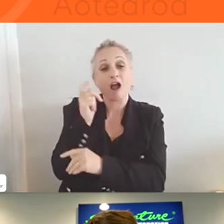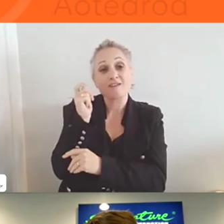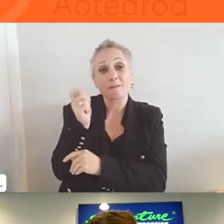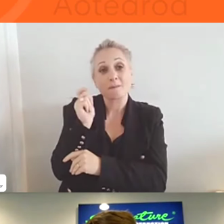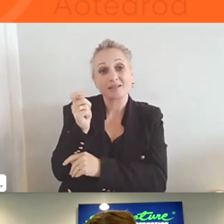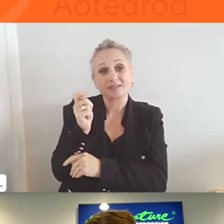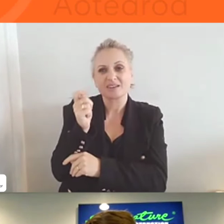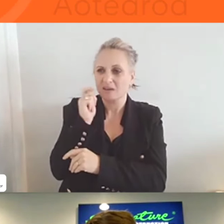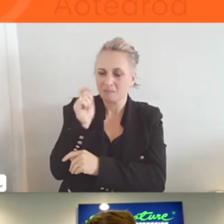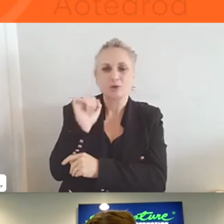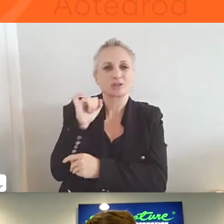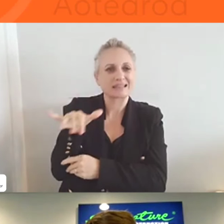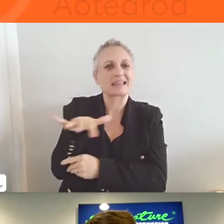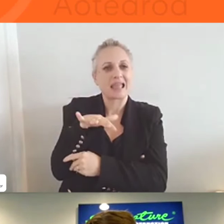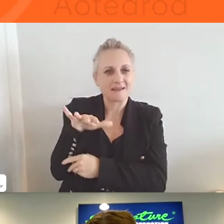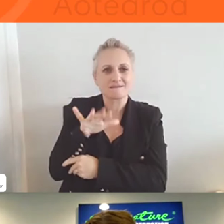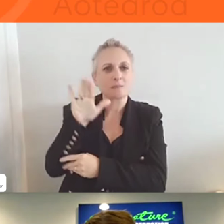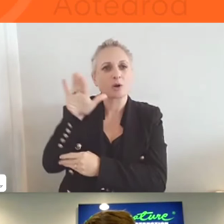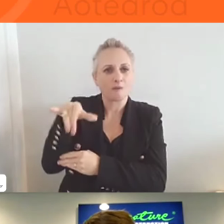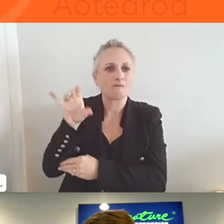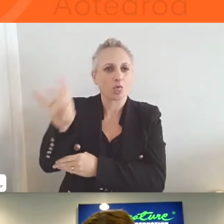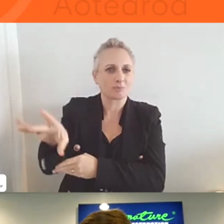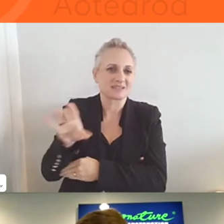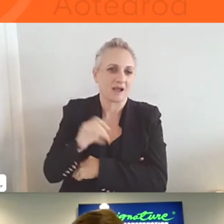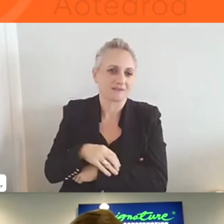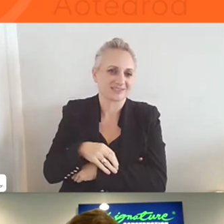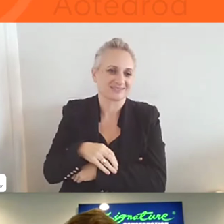for themselves. And quite often that doesn't come into their mind